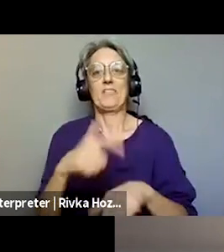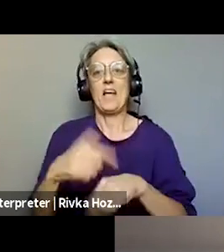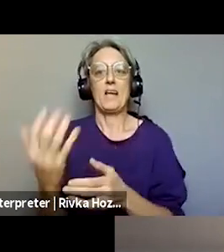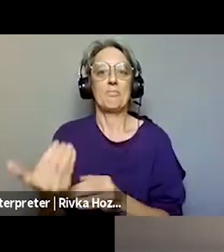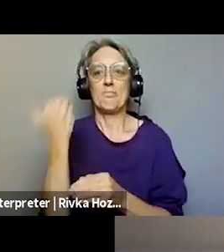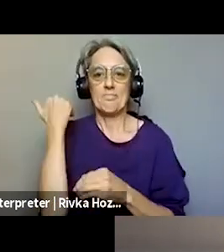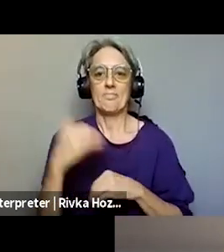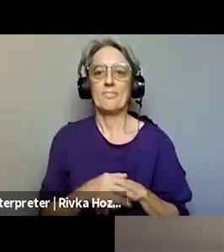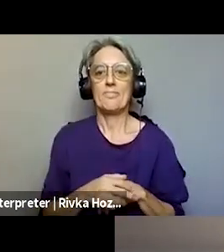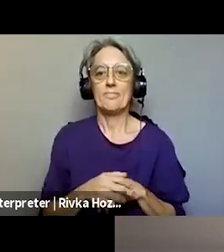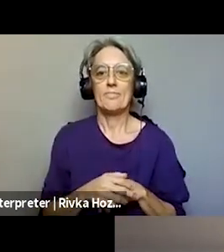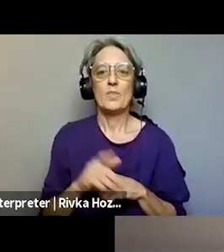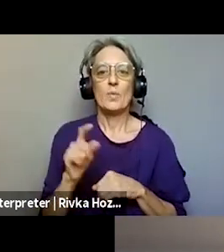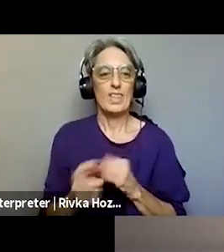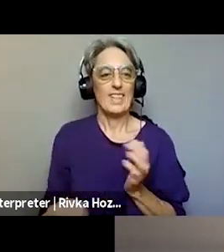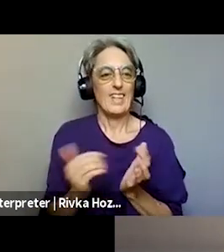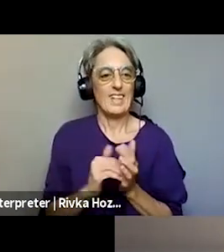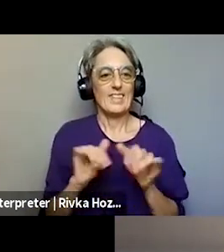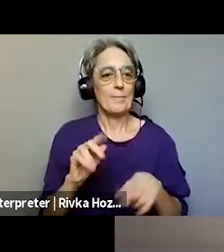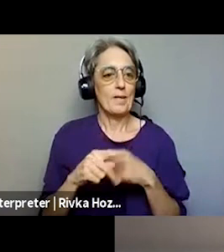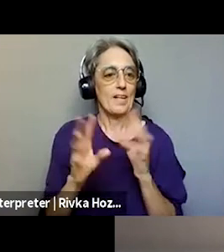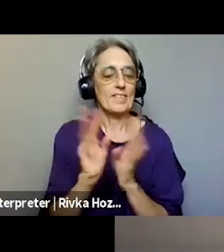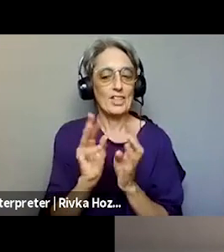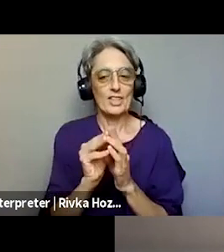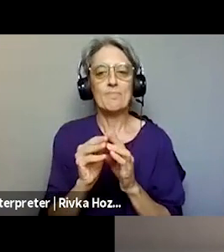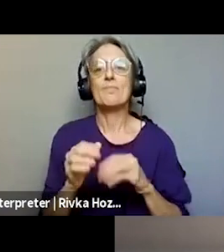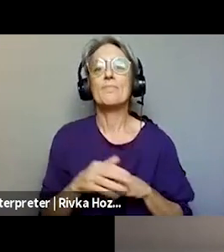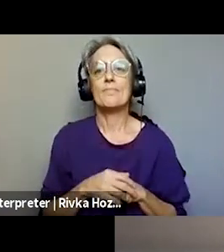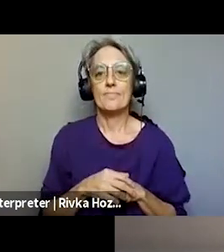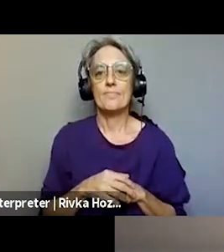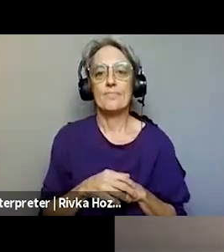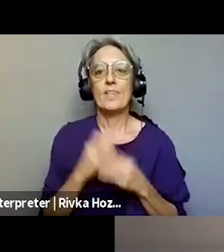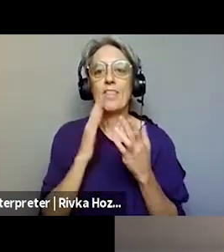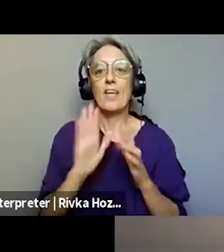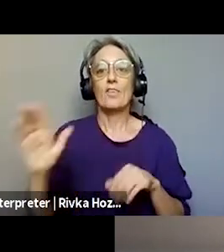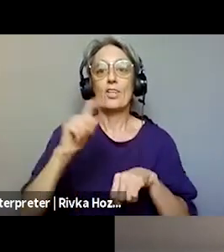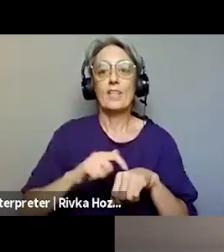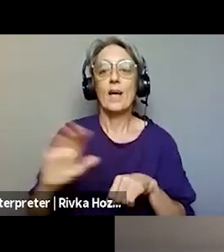I think we definitely need to do this again and I appreciate your time and your expertise and